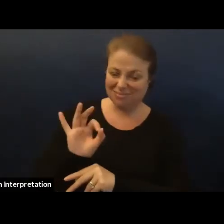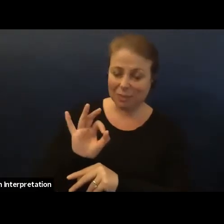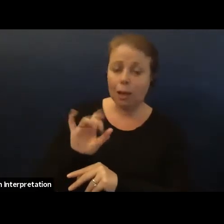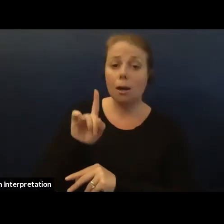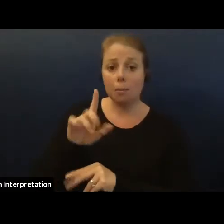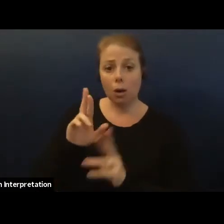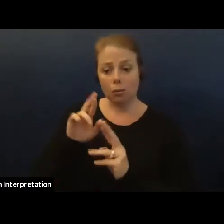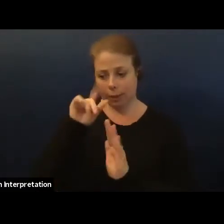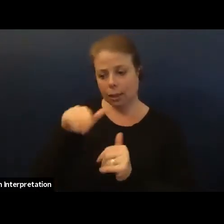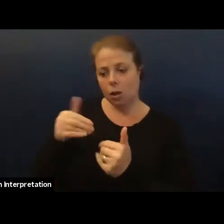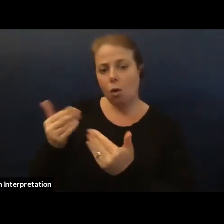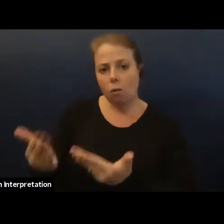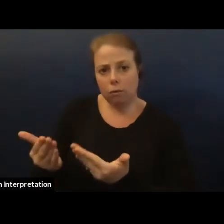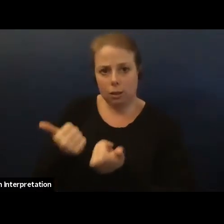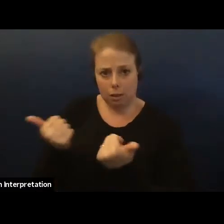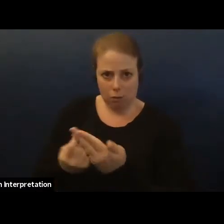There are two parts to the role of a peer assessor.